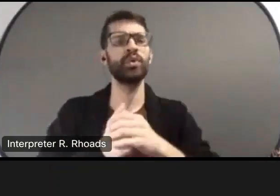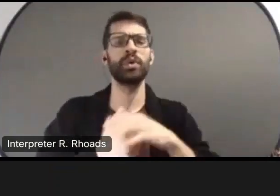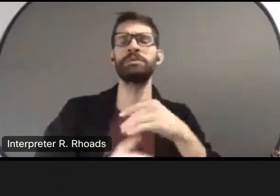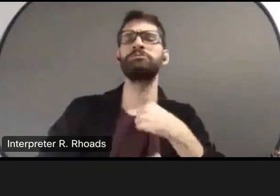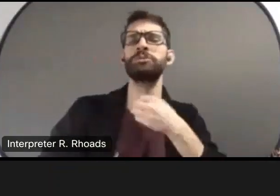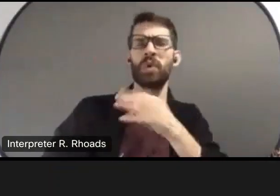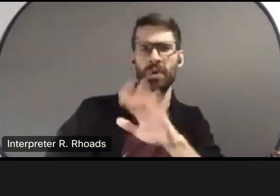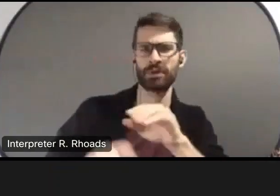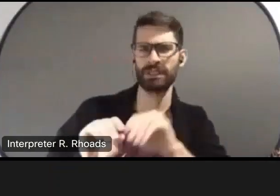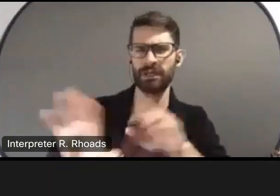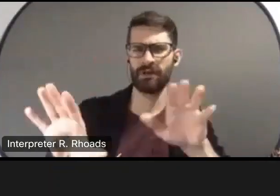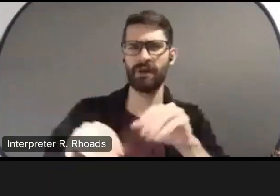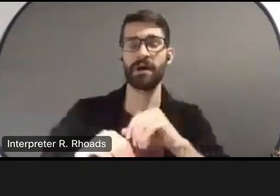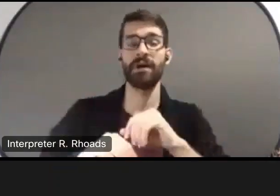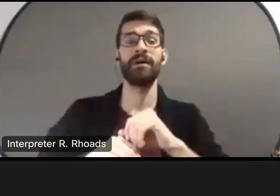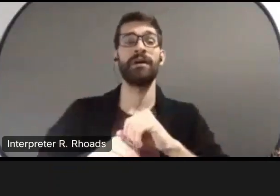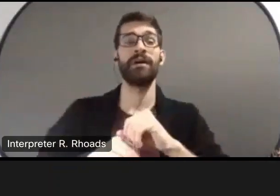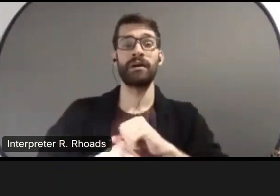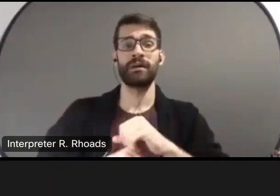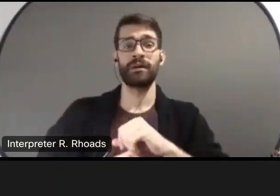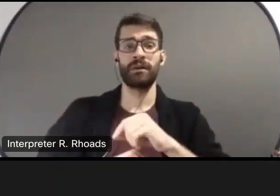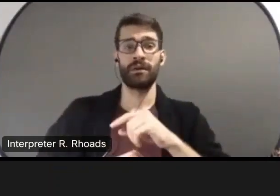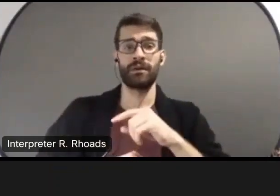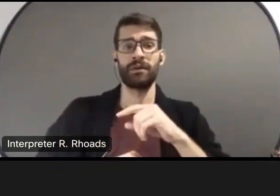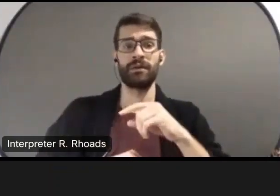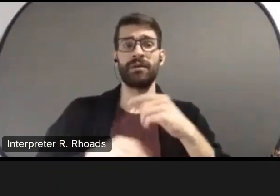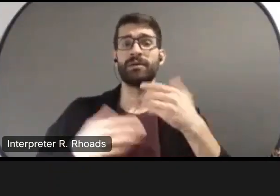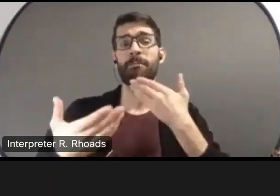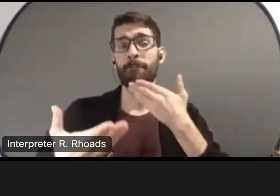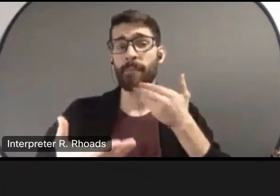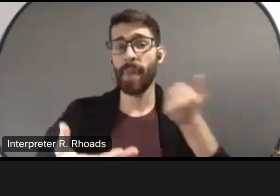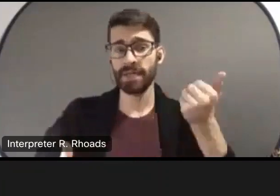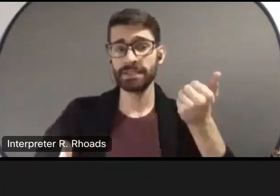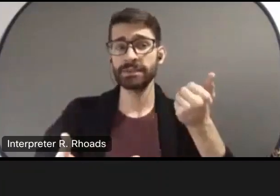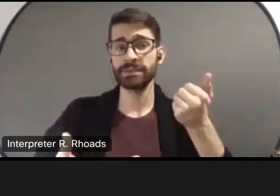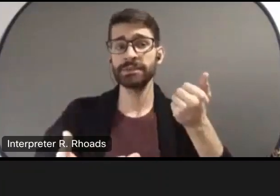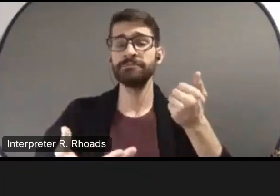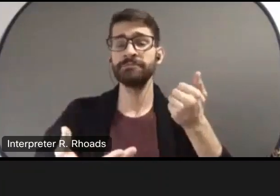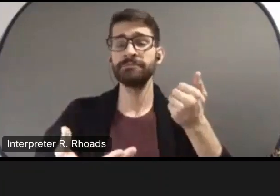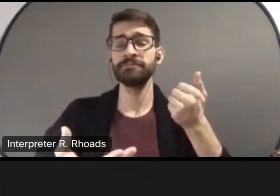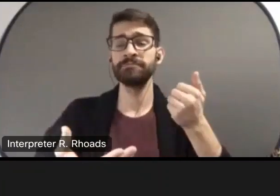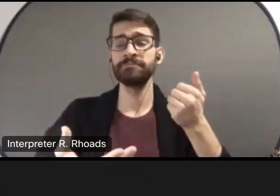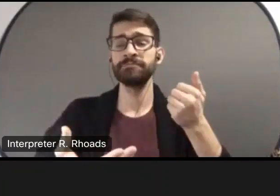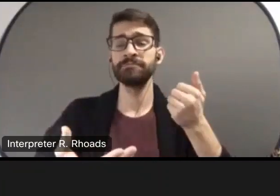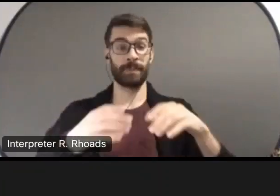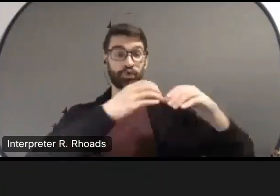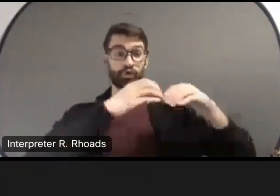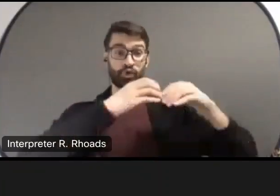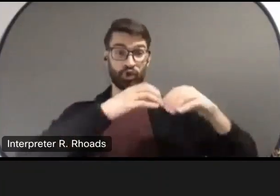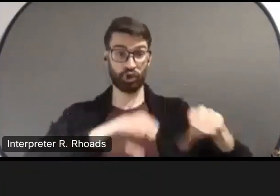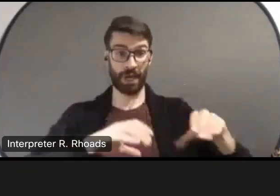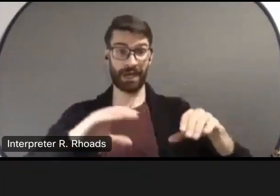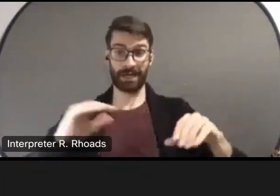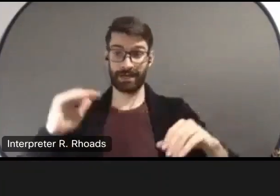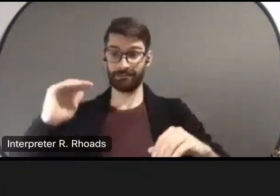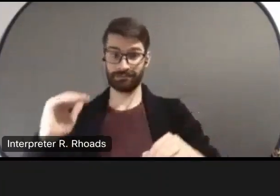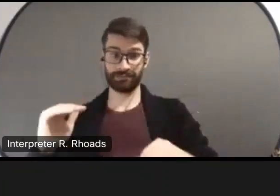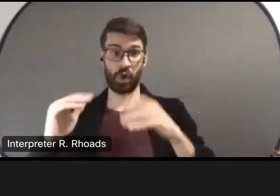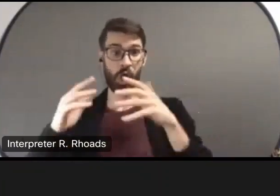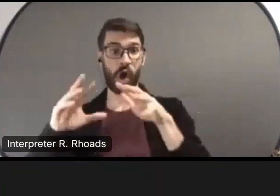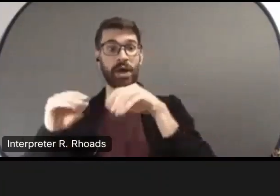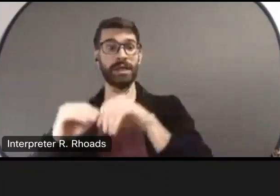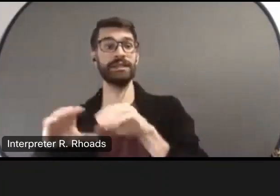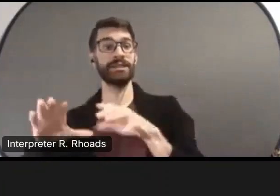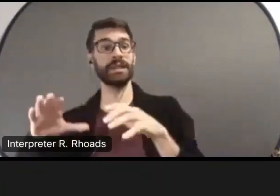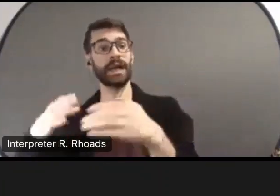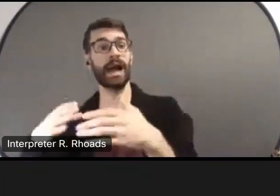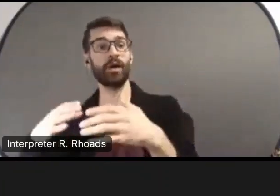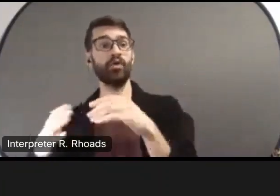What works best is as long as a check is in the same category code [if] that's making any